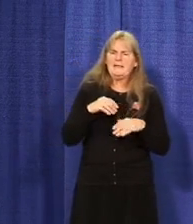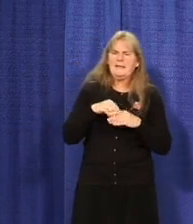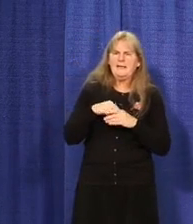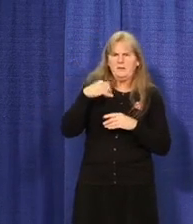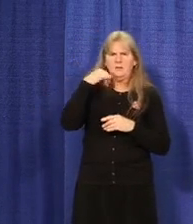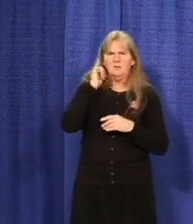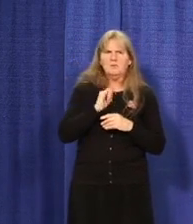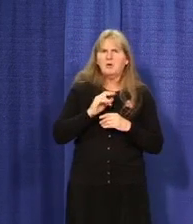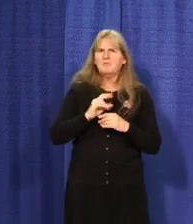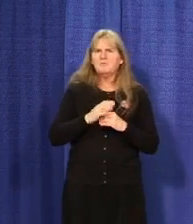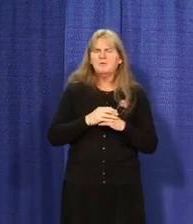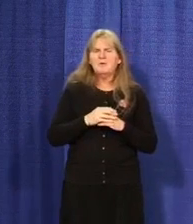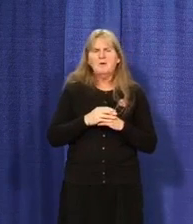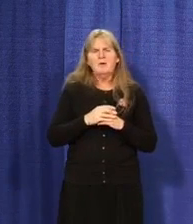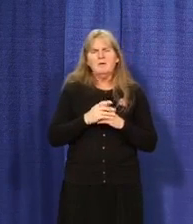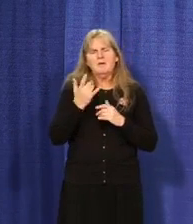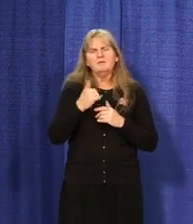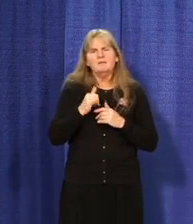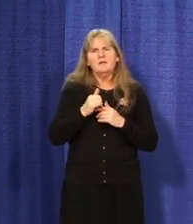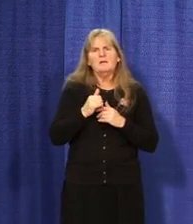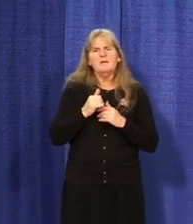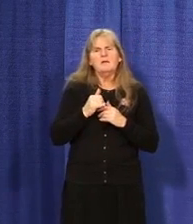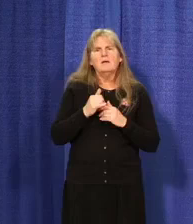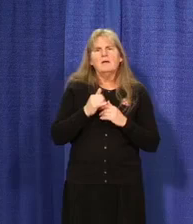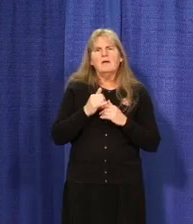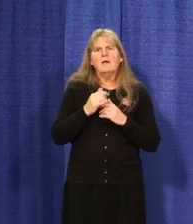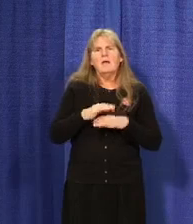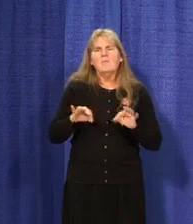communities is to respect community wishes, to travel